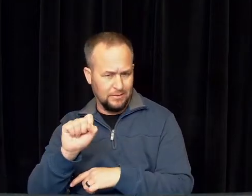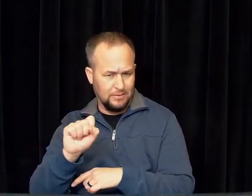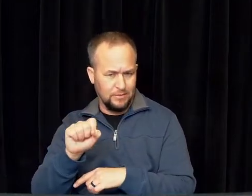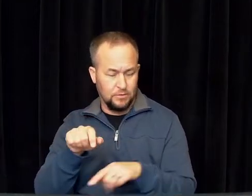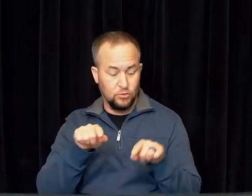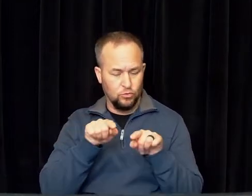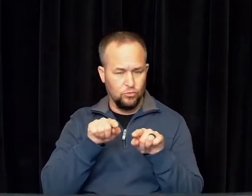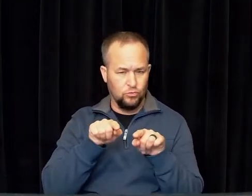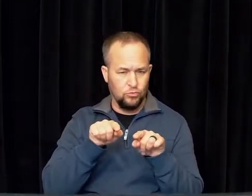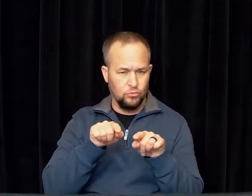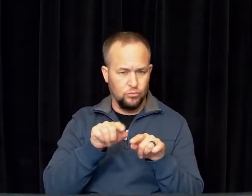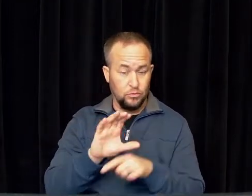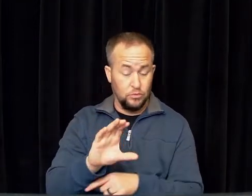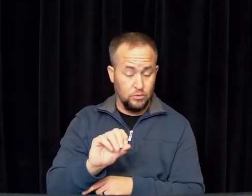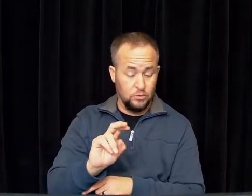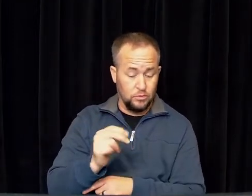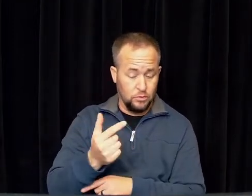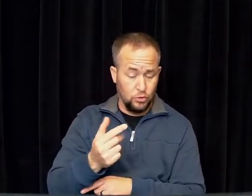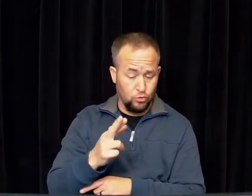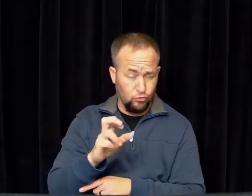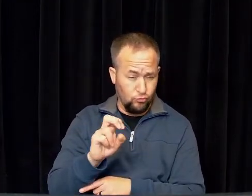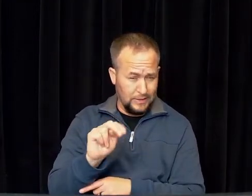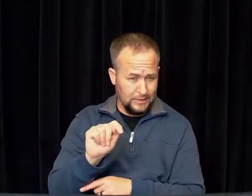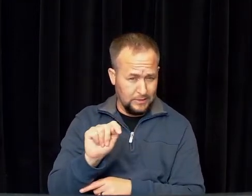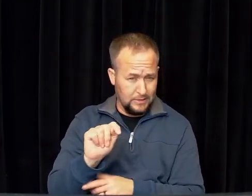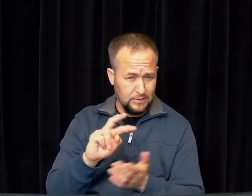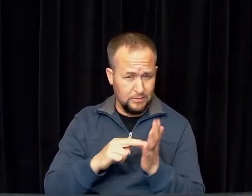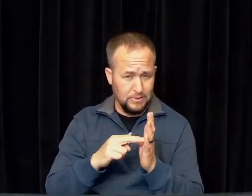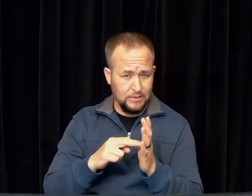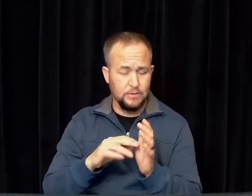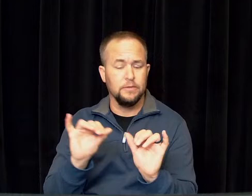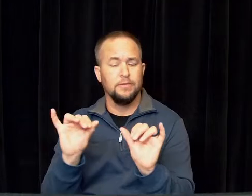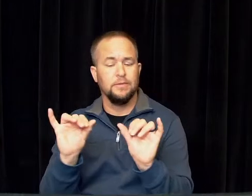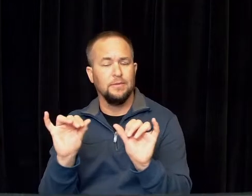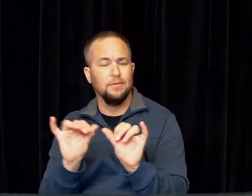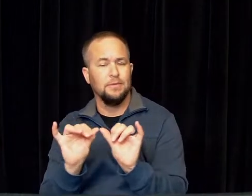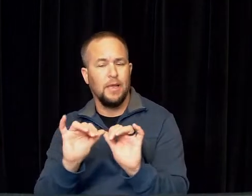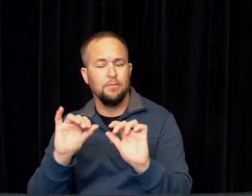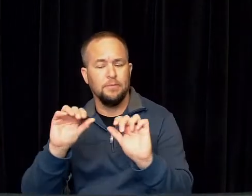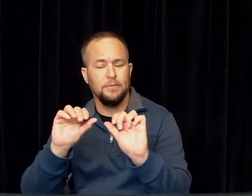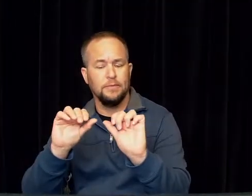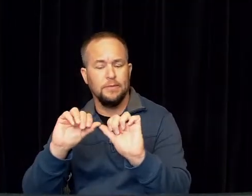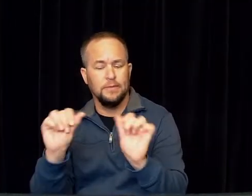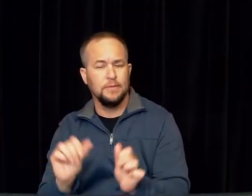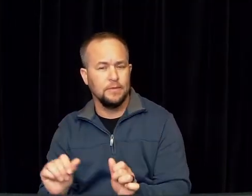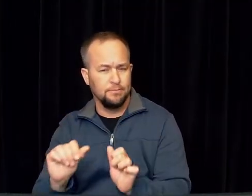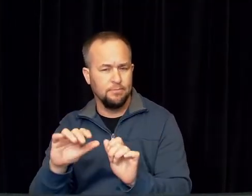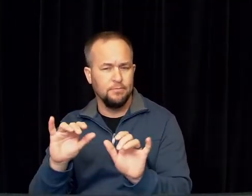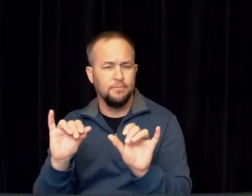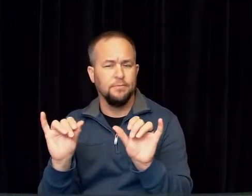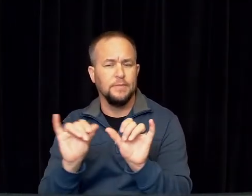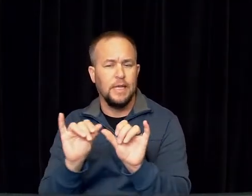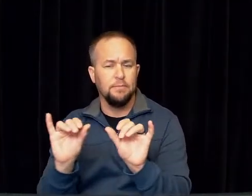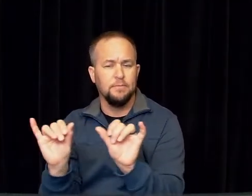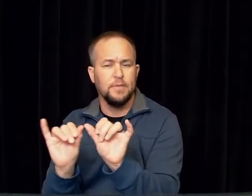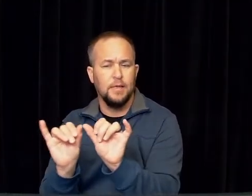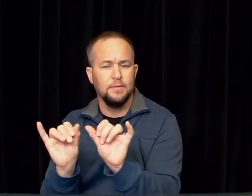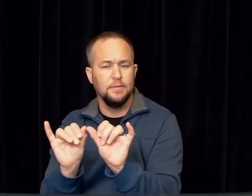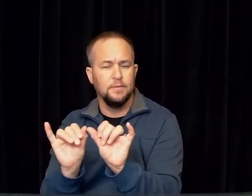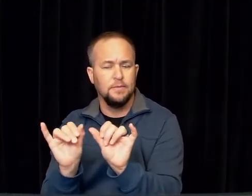don't remember what that means, that means same size and shape.